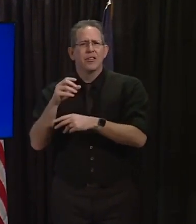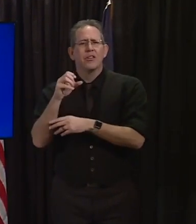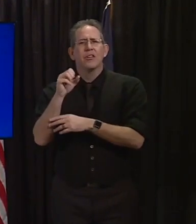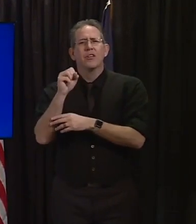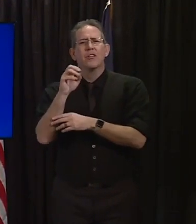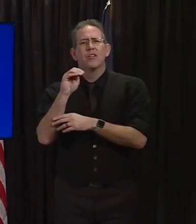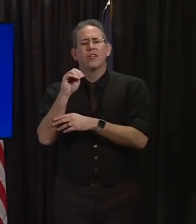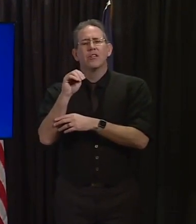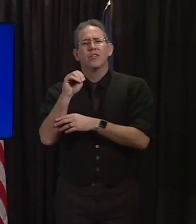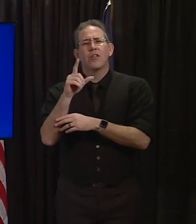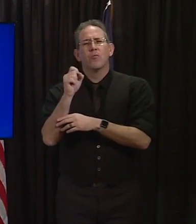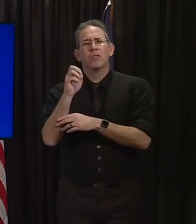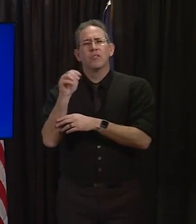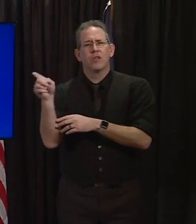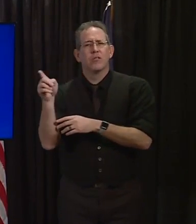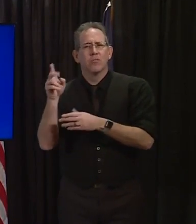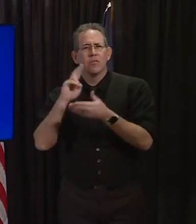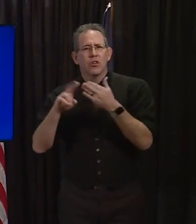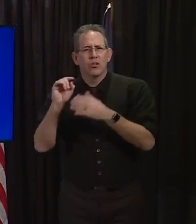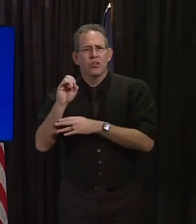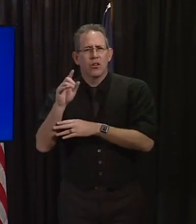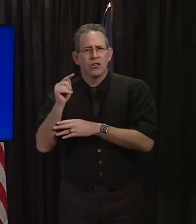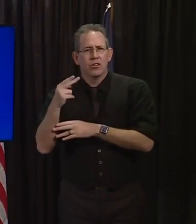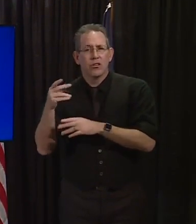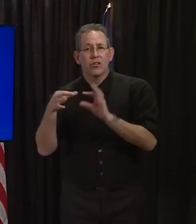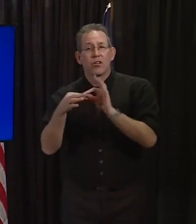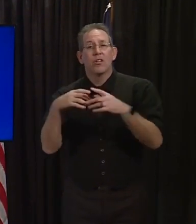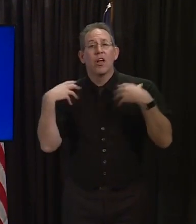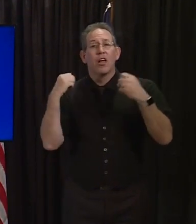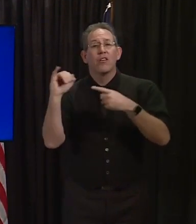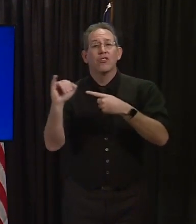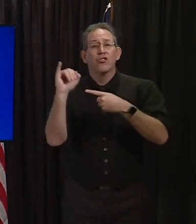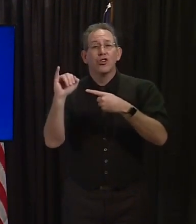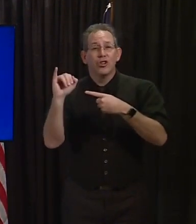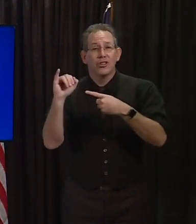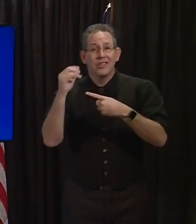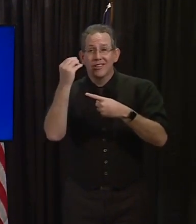government last night announced coverage for at home rapid test for all